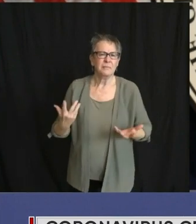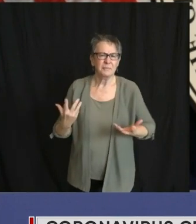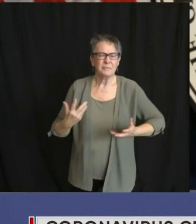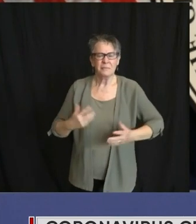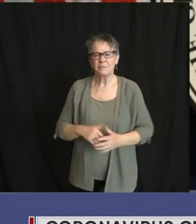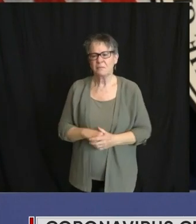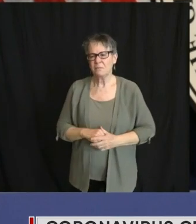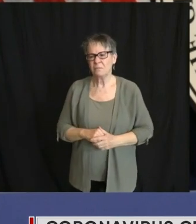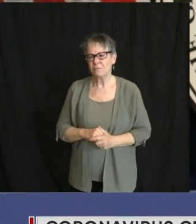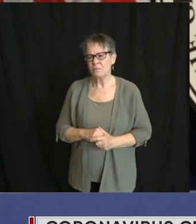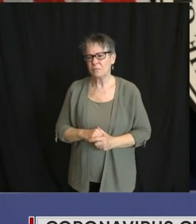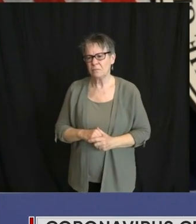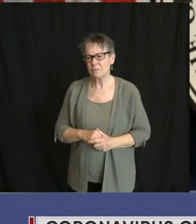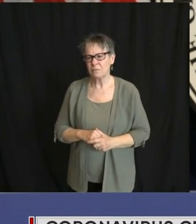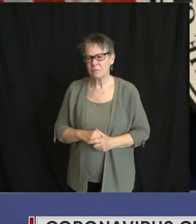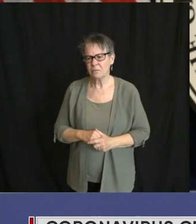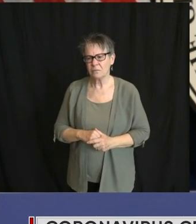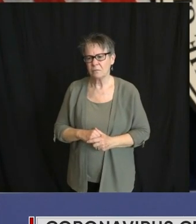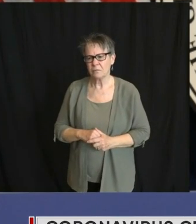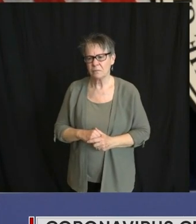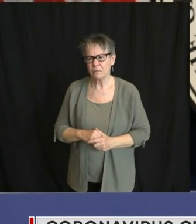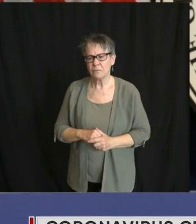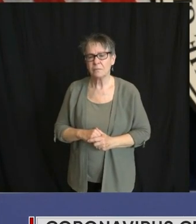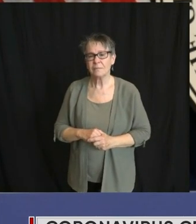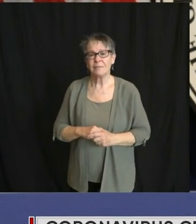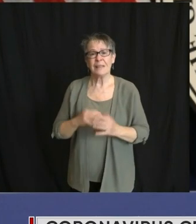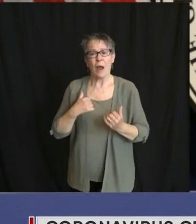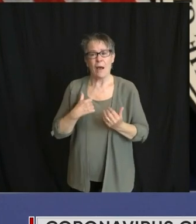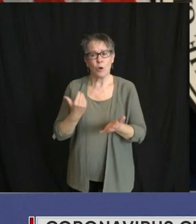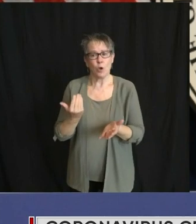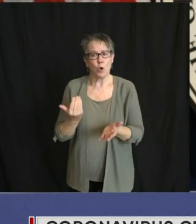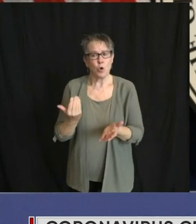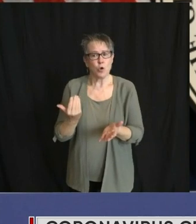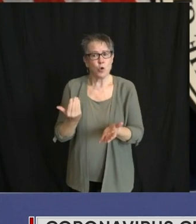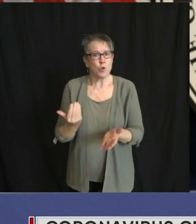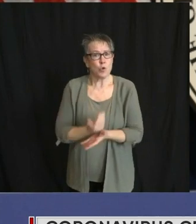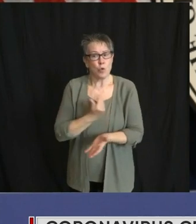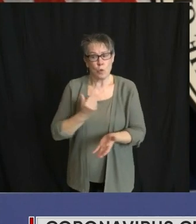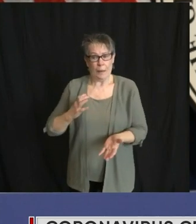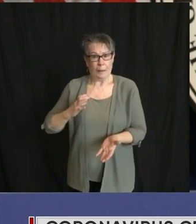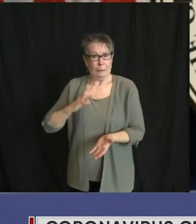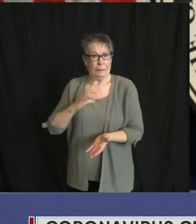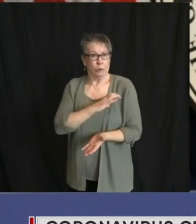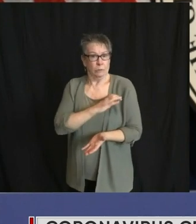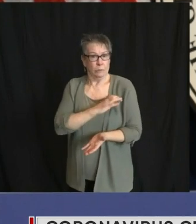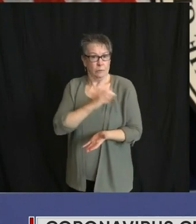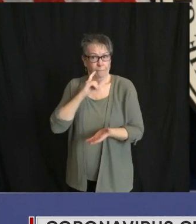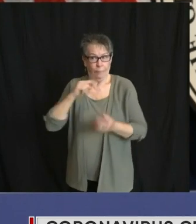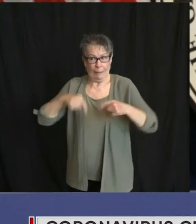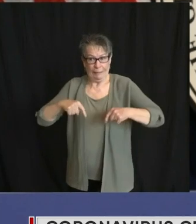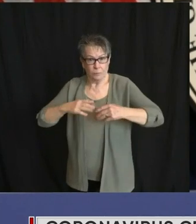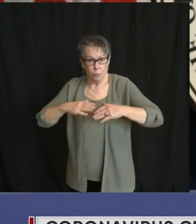MEMBERS ARE NOT PAID SO NO QUESTION ABOUT WHERE THE MONEY